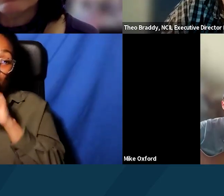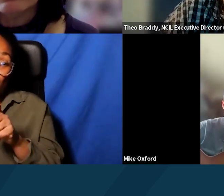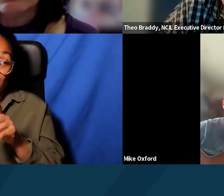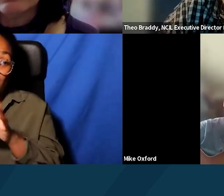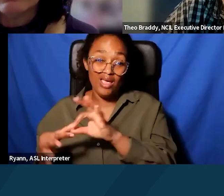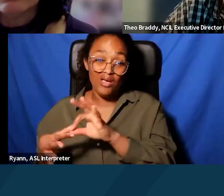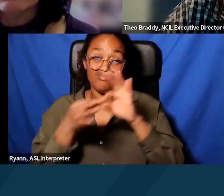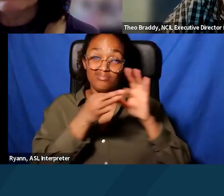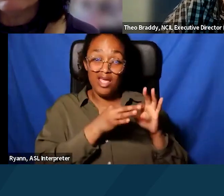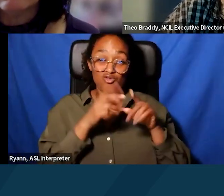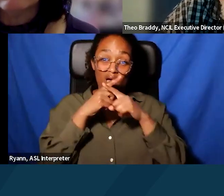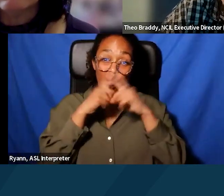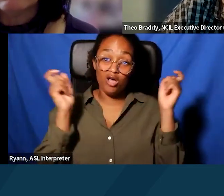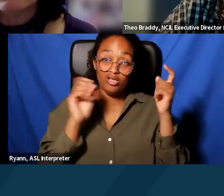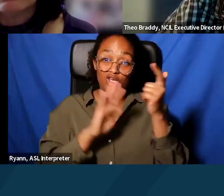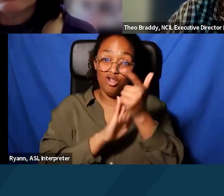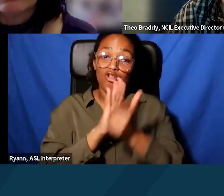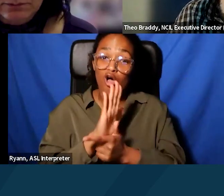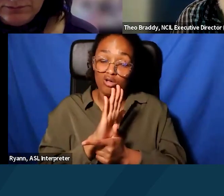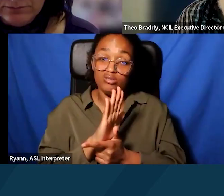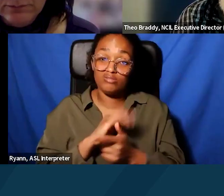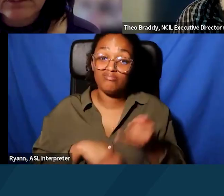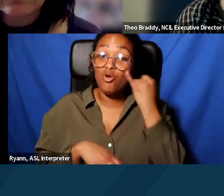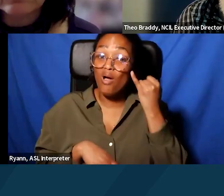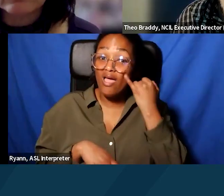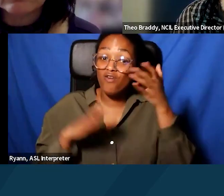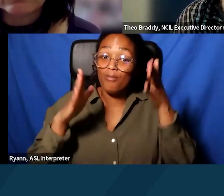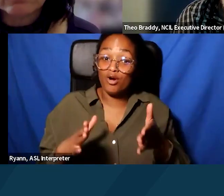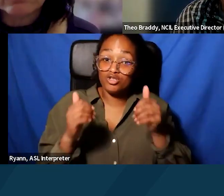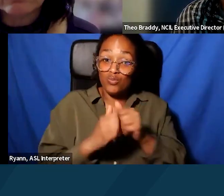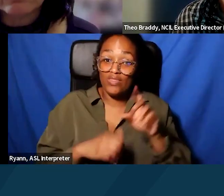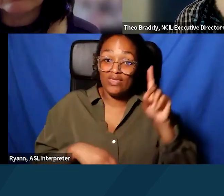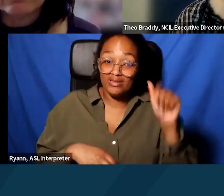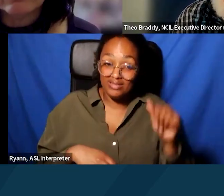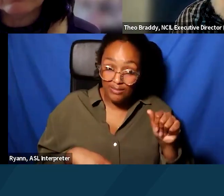was a crime to have a person visible in the community. And we are facing that